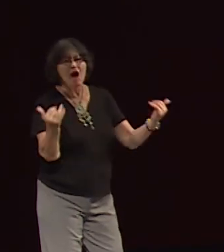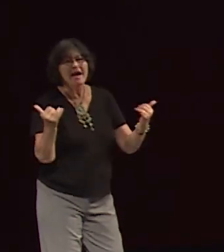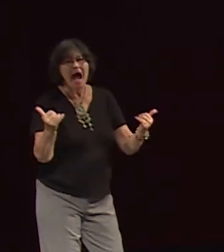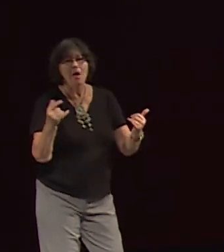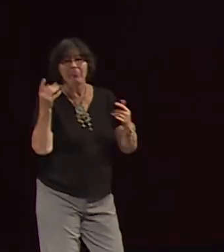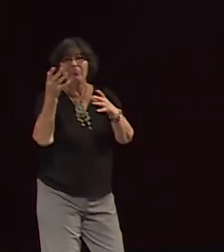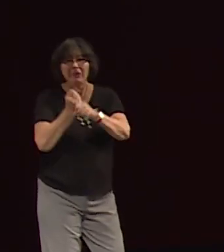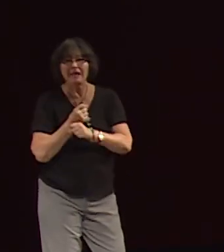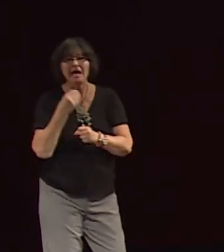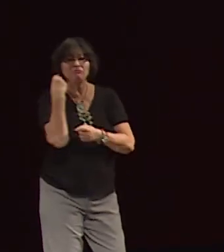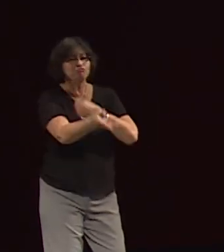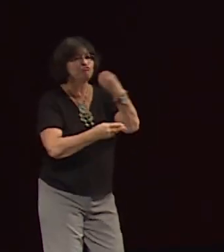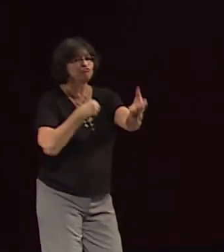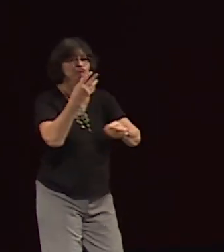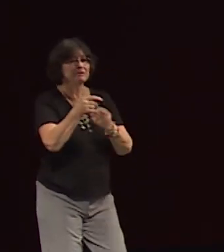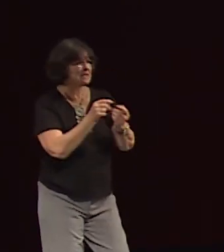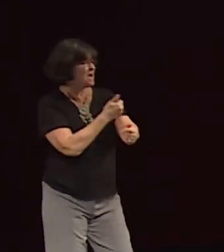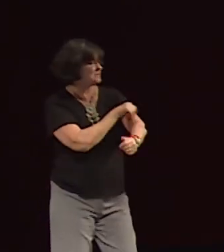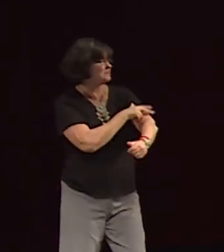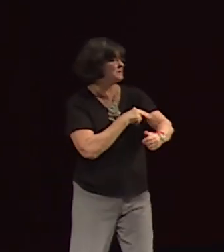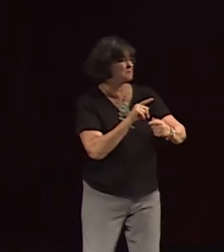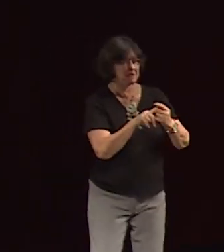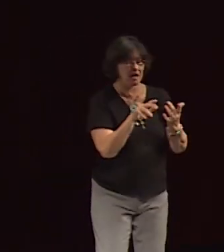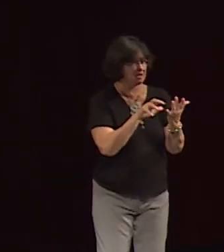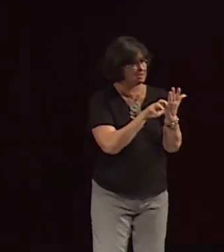are getting neutral resources that are not biased.